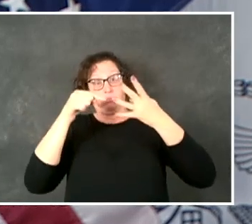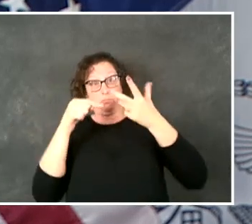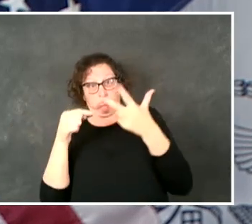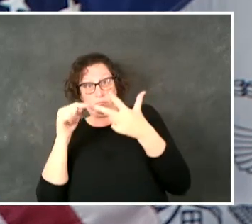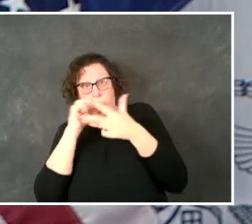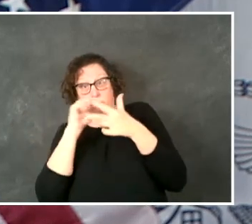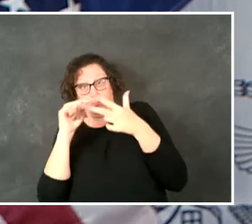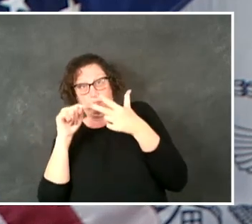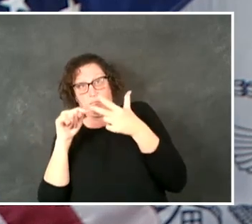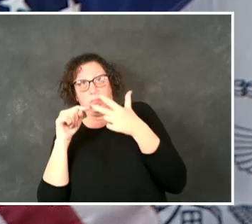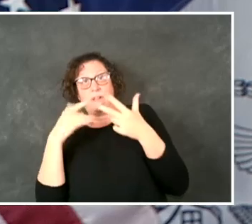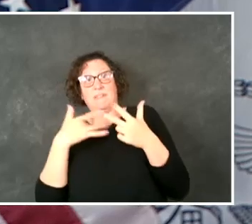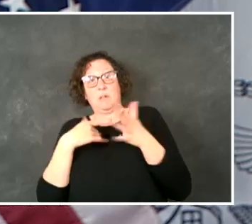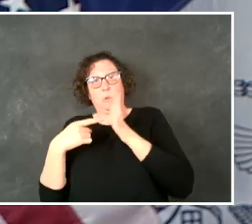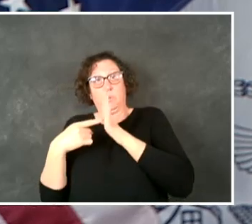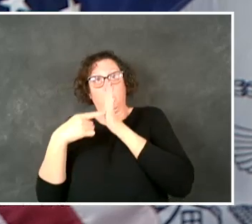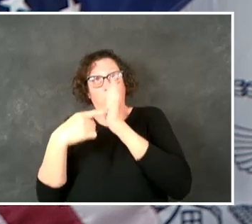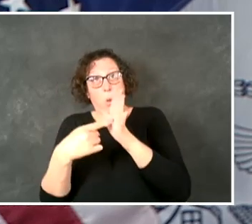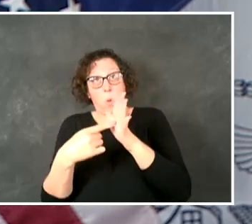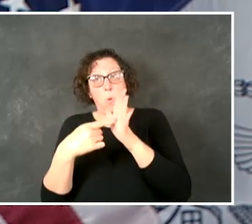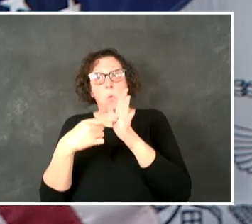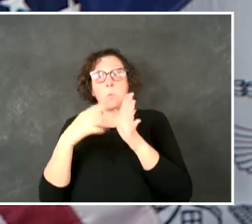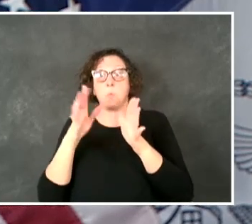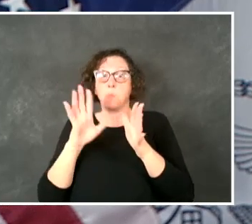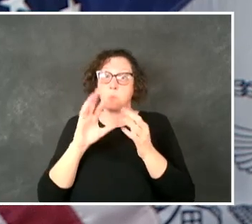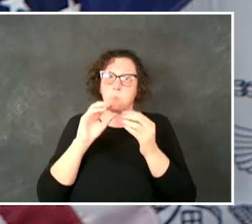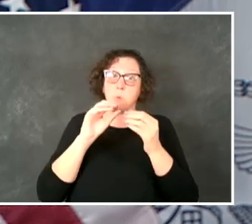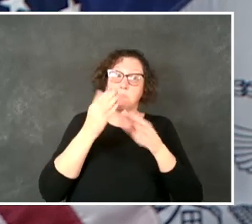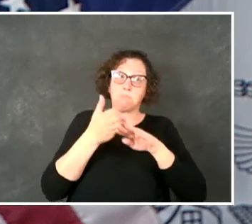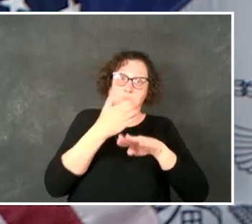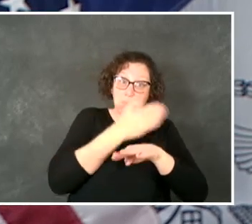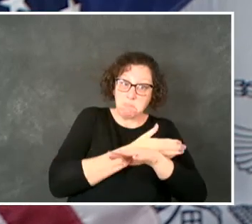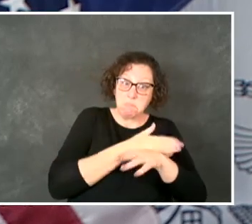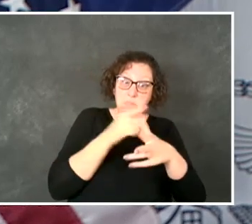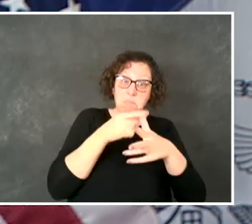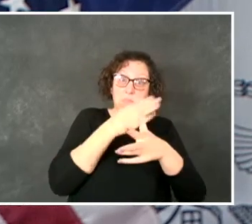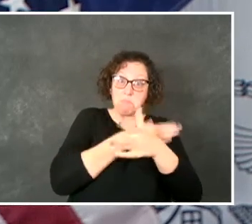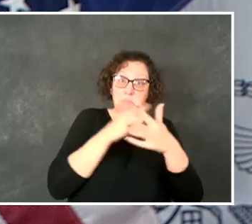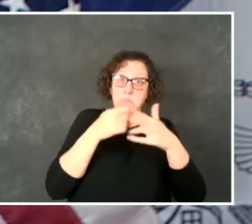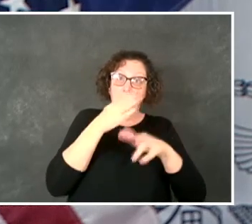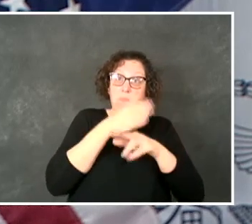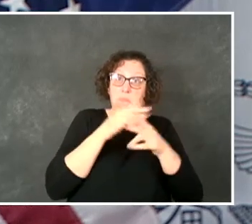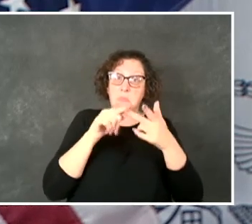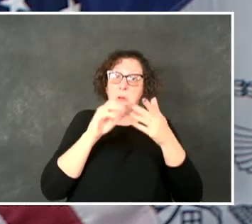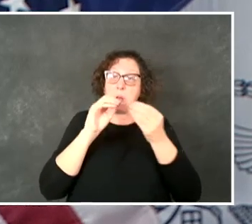TO CHOOSE THREE I UNDERSTAND -- I